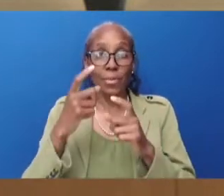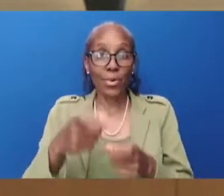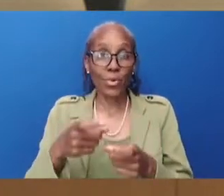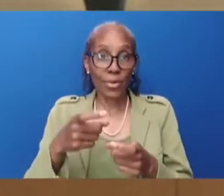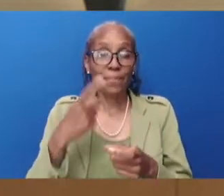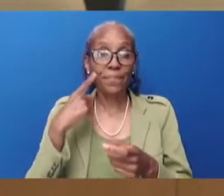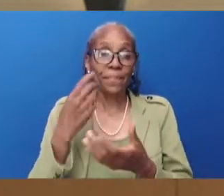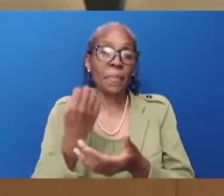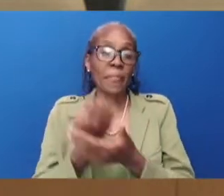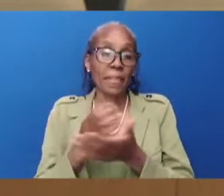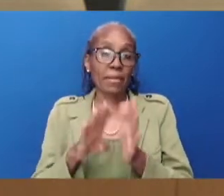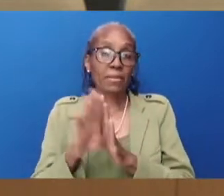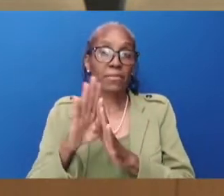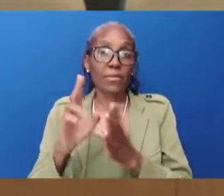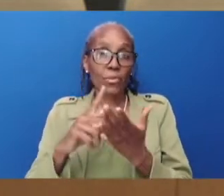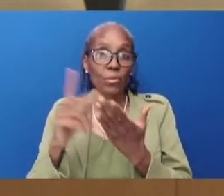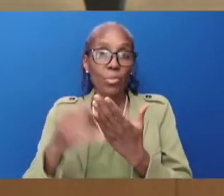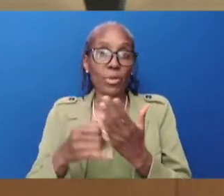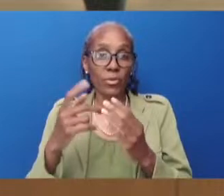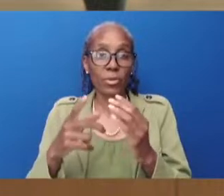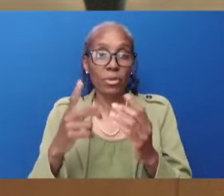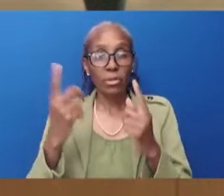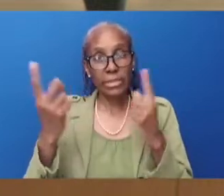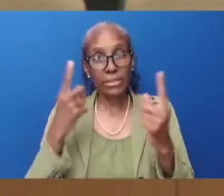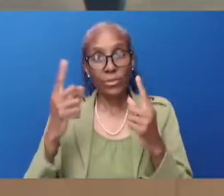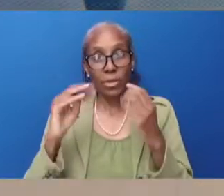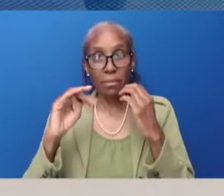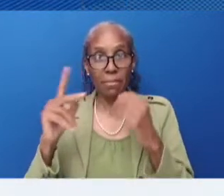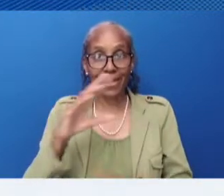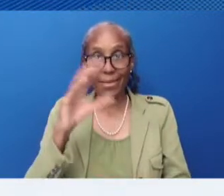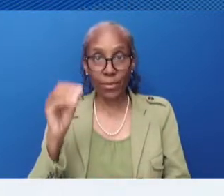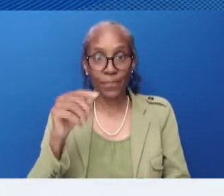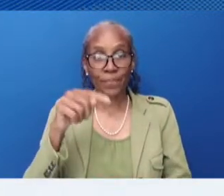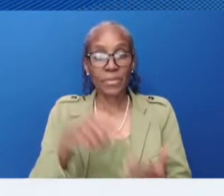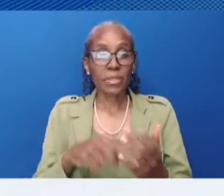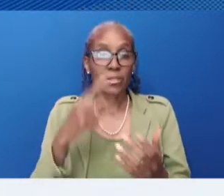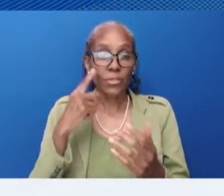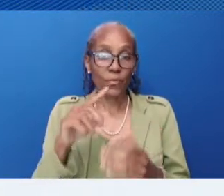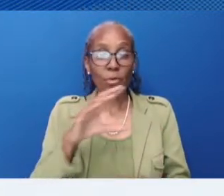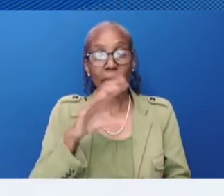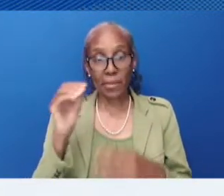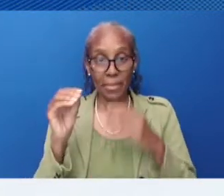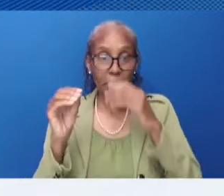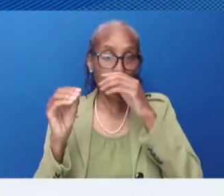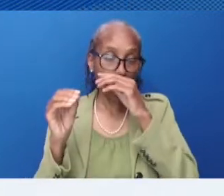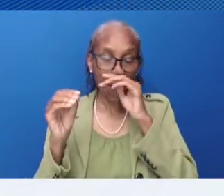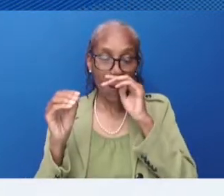CONSIDERATION A BUSINESS INVESTMENT PROGRAM GRANT FOR AN